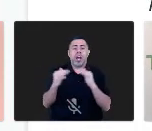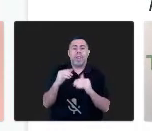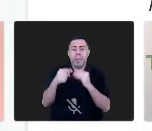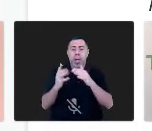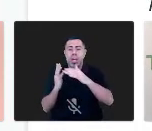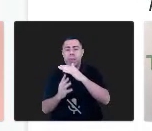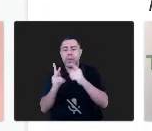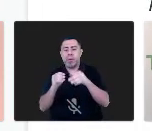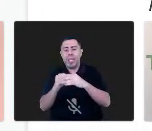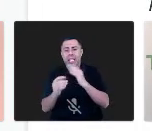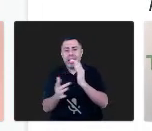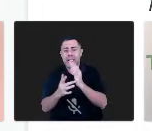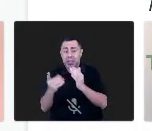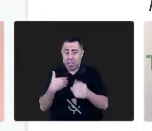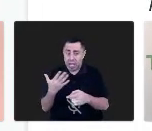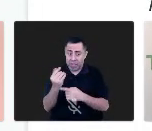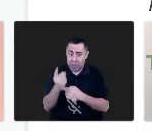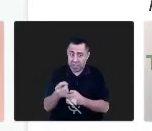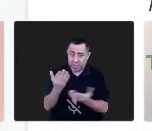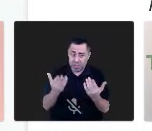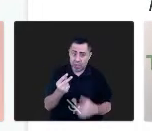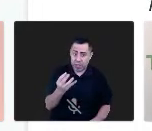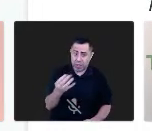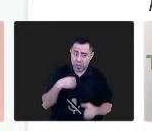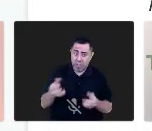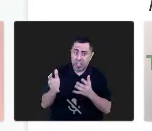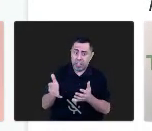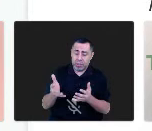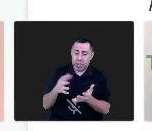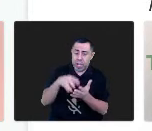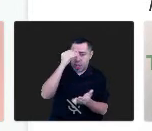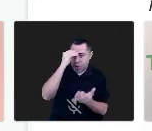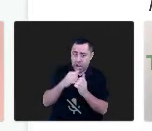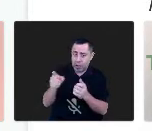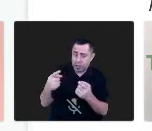know the work melinda is doing um i'm showing flattery for it um and i make a really clear ass